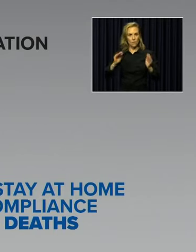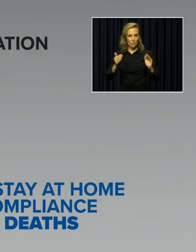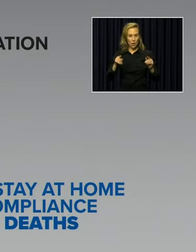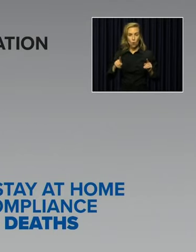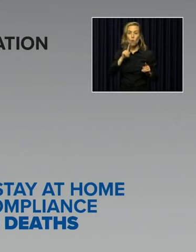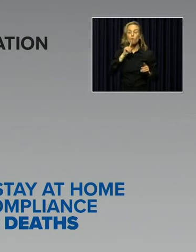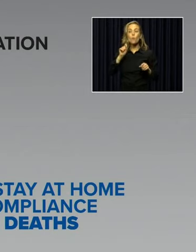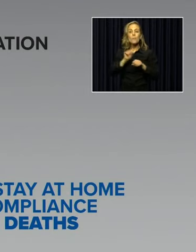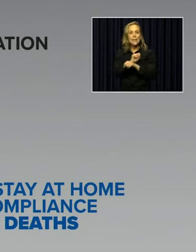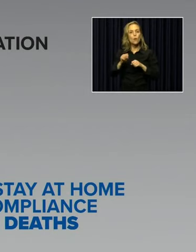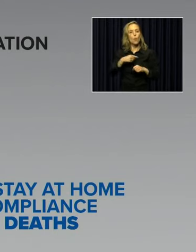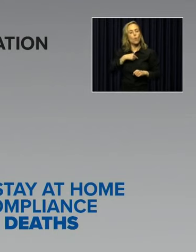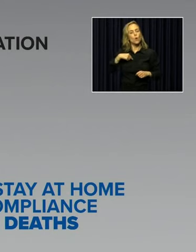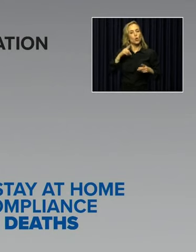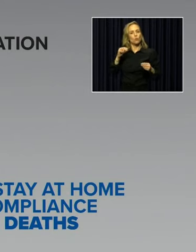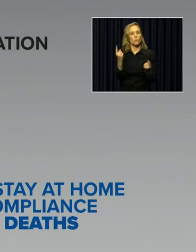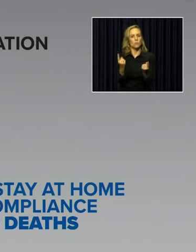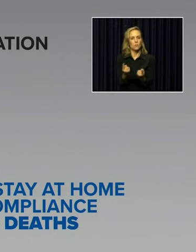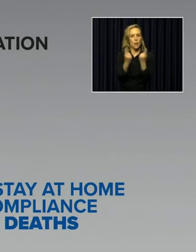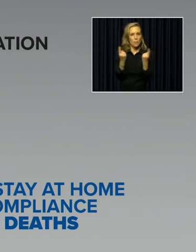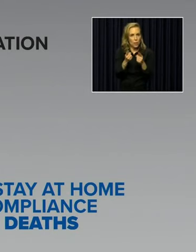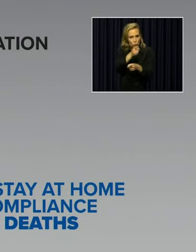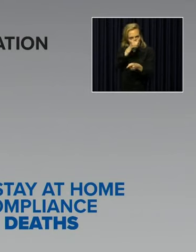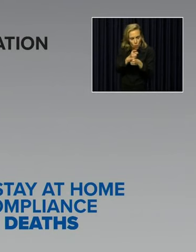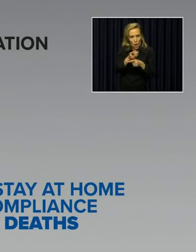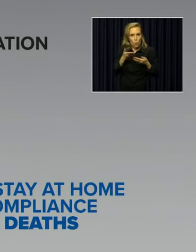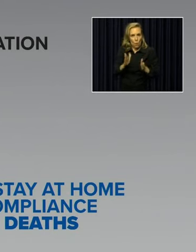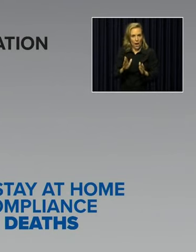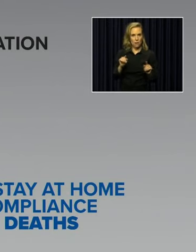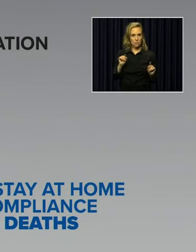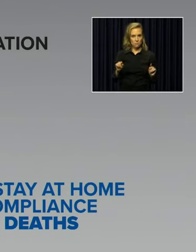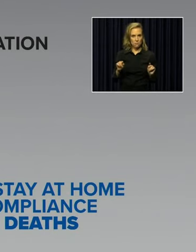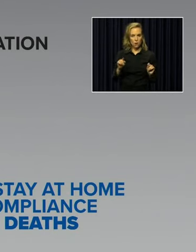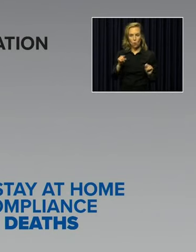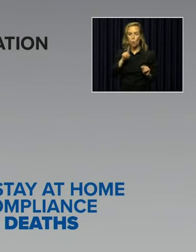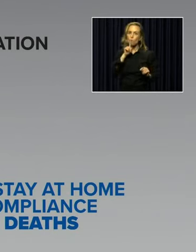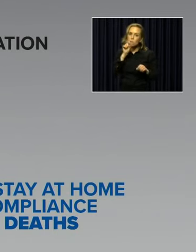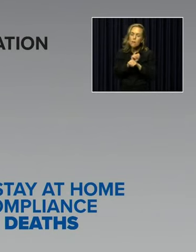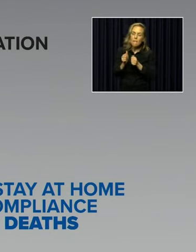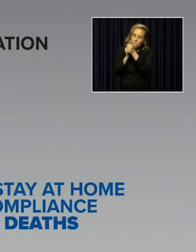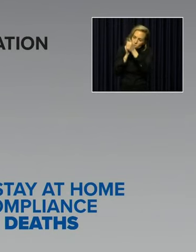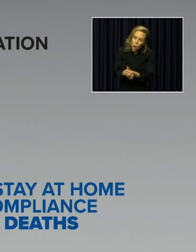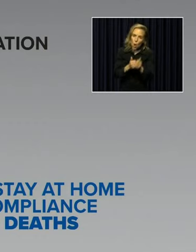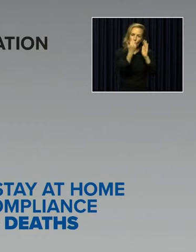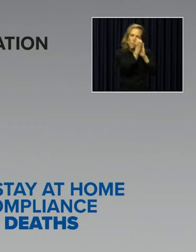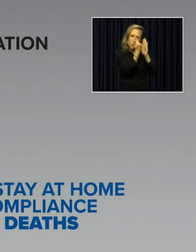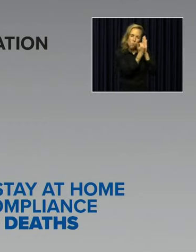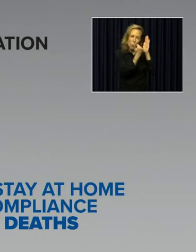WASN'T EASY, WE DID WHAT IT TOOK AND WE SAVED 11,000 LIVES. I THINK THAT'S SOMETHING WORTH